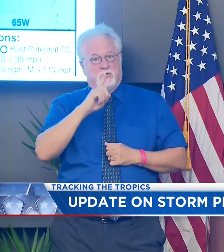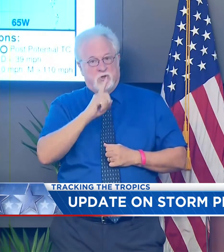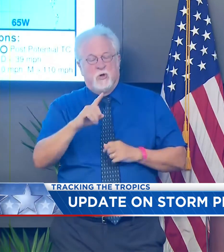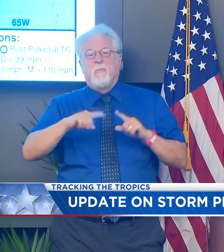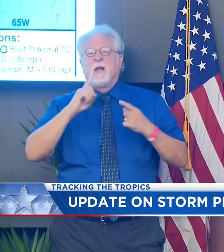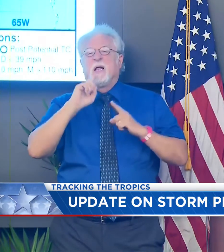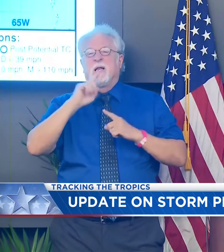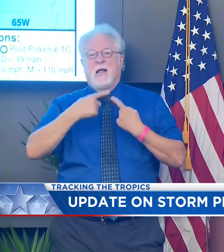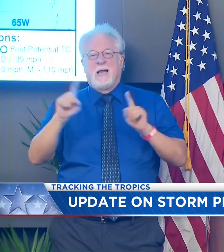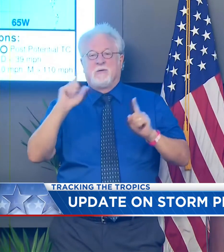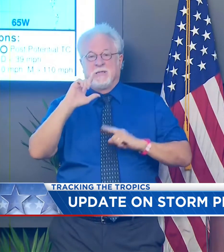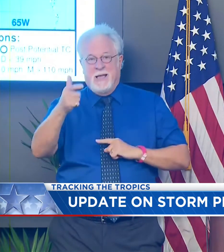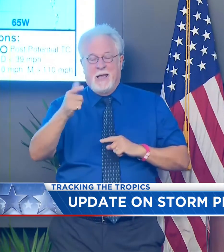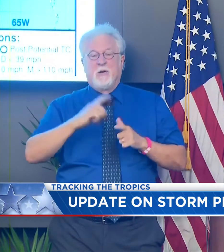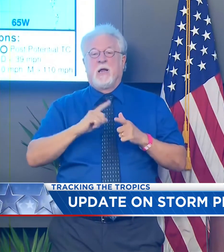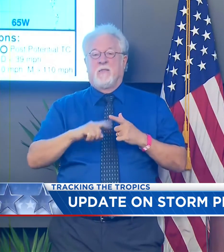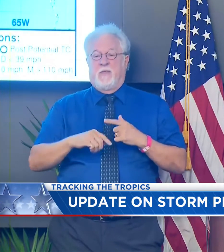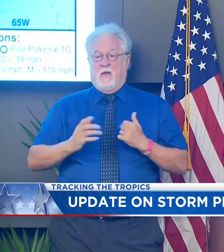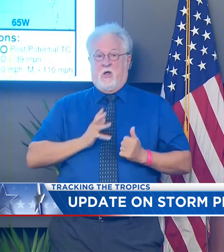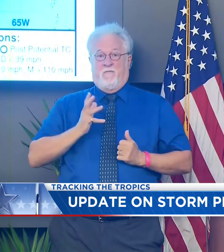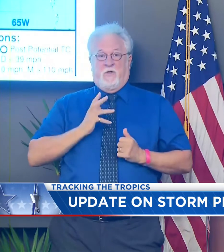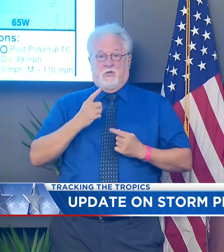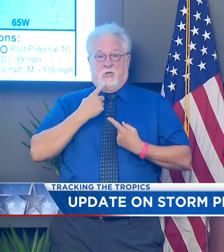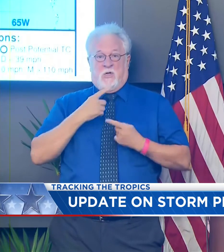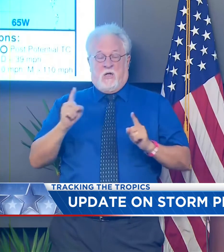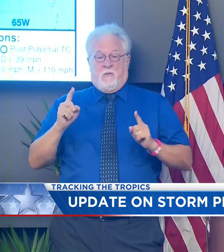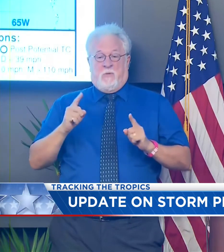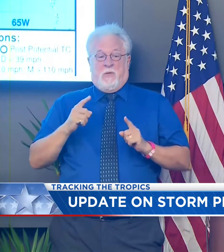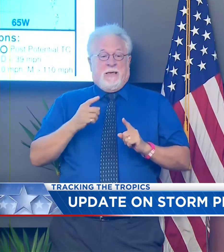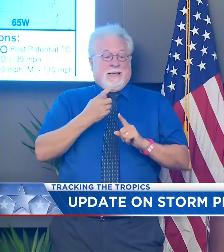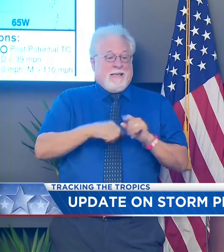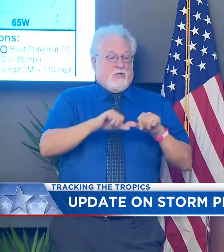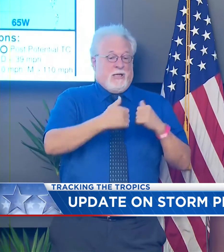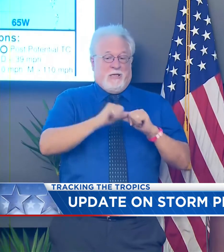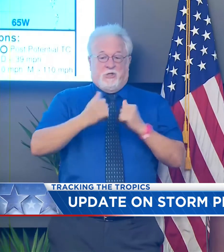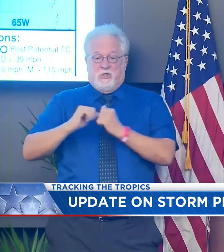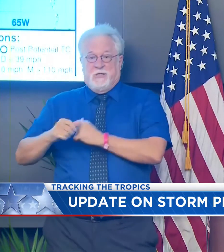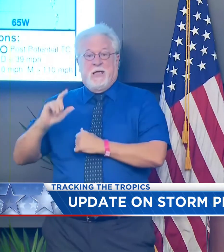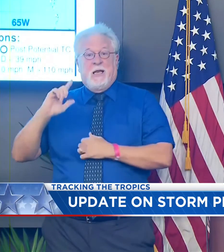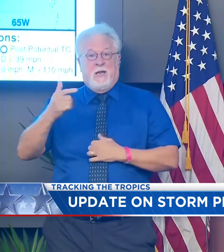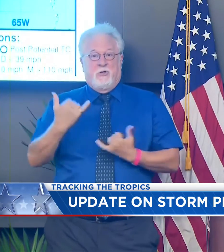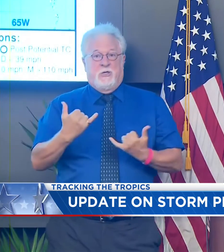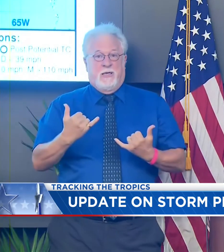ARE LIKELY. ACROSS MUCH OF LOUISIANA, ESPECIALLY SOUTH LOUISIANA. BUT THOSE WILL BE ANNOUNCED